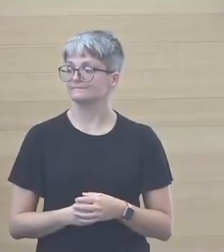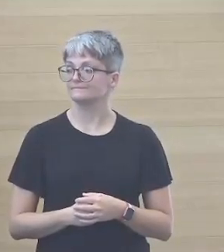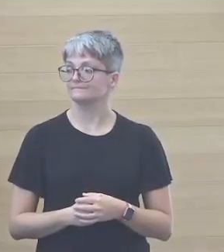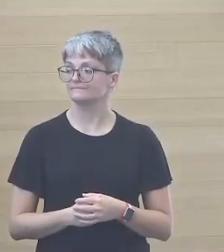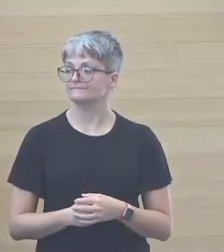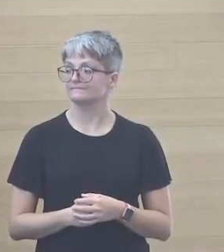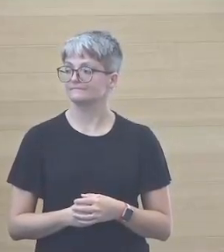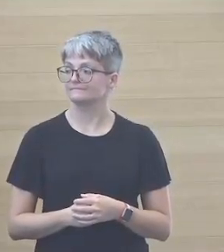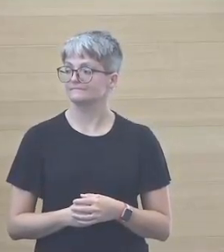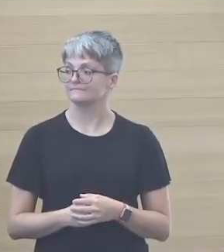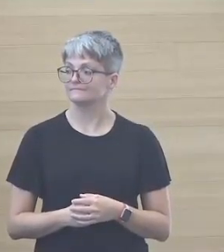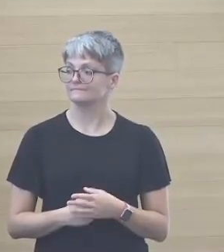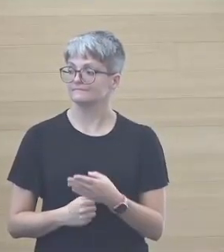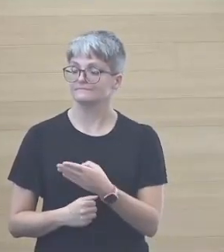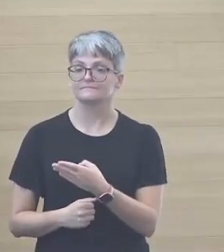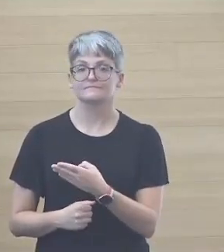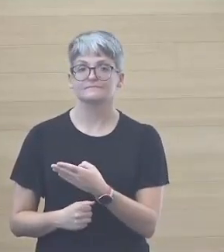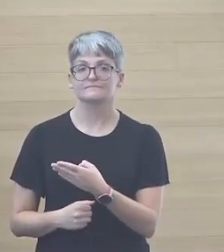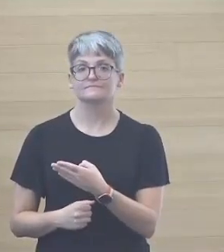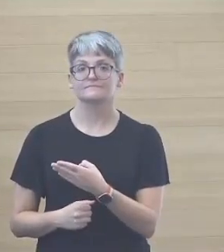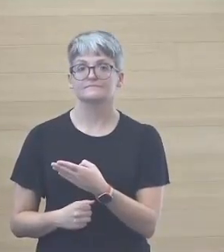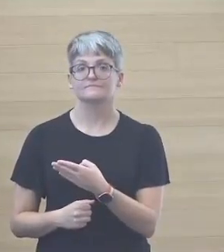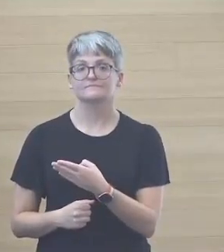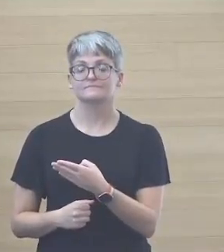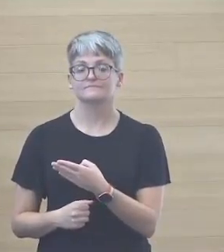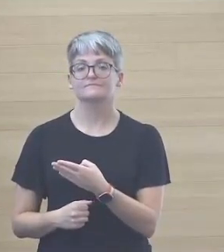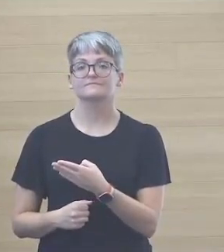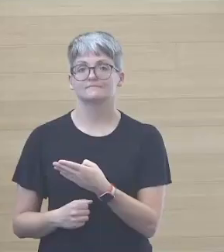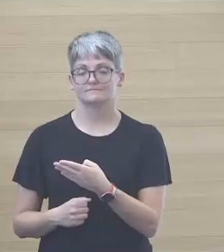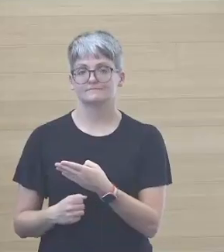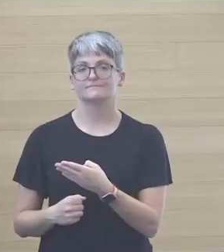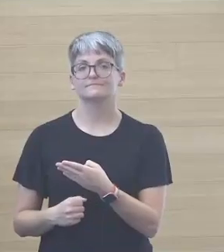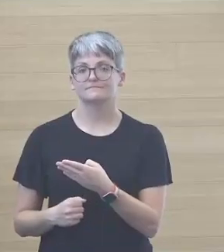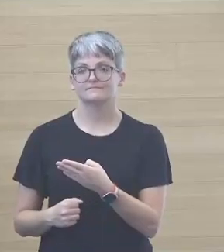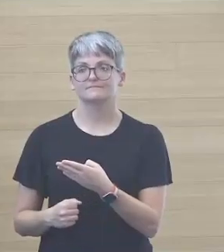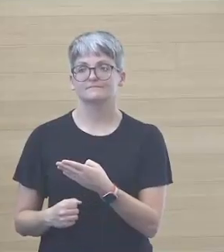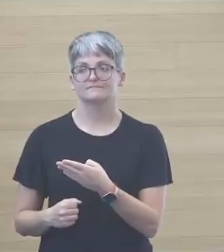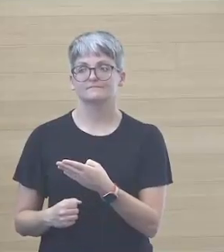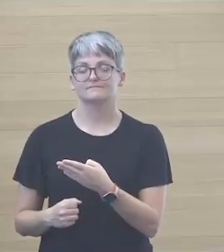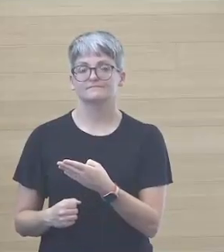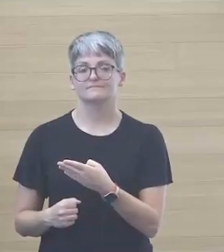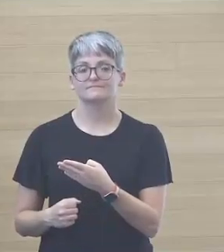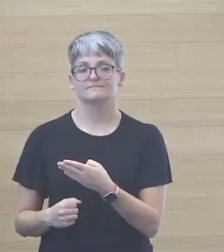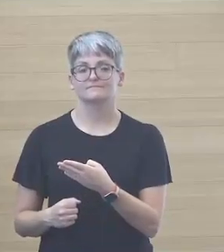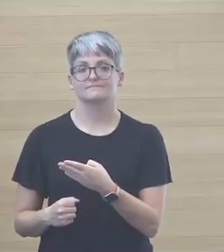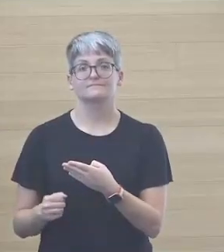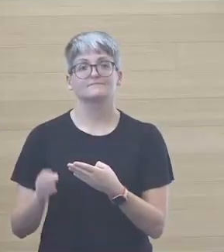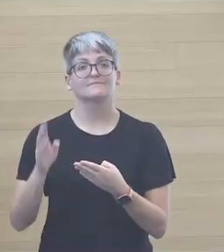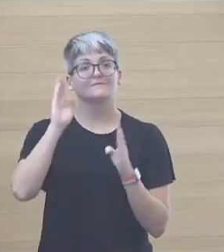Yeah... Hi, everyone.